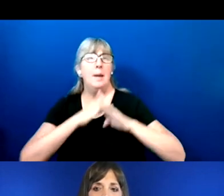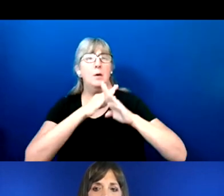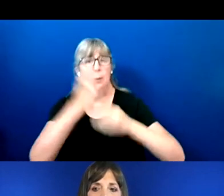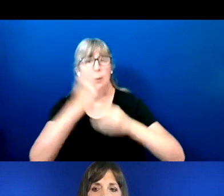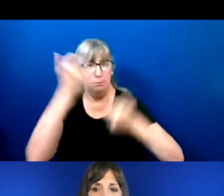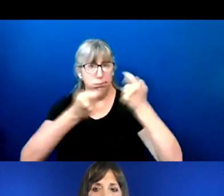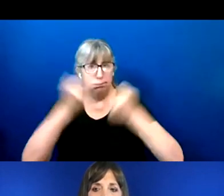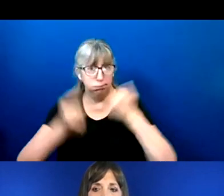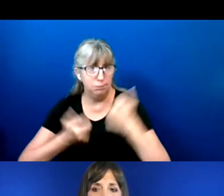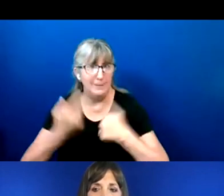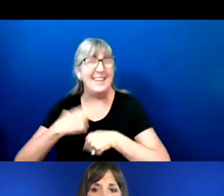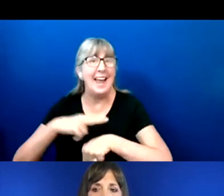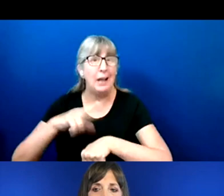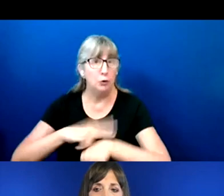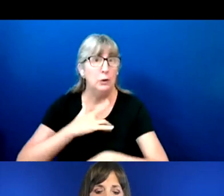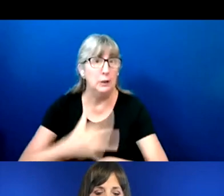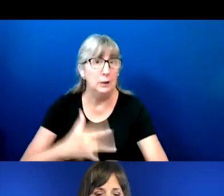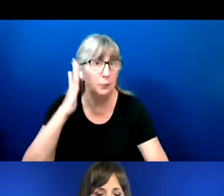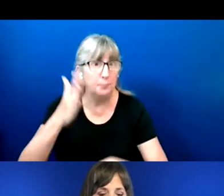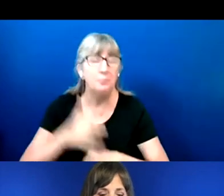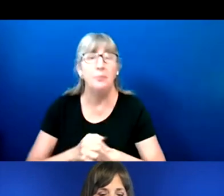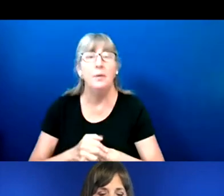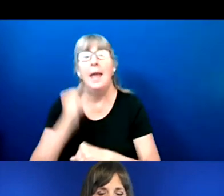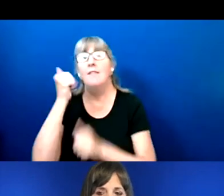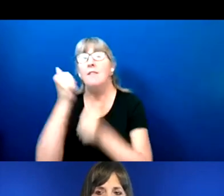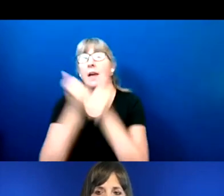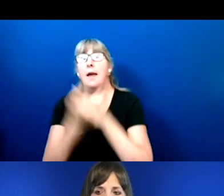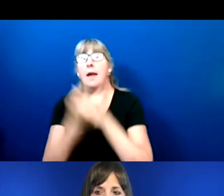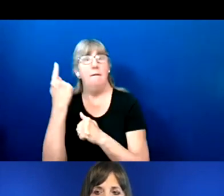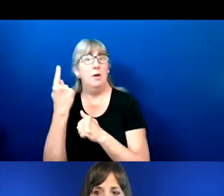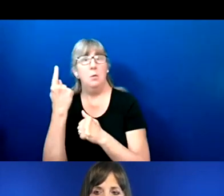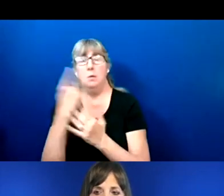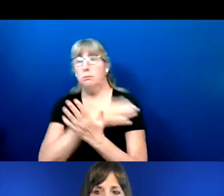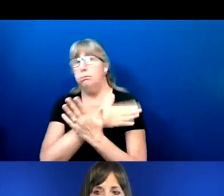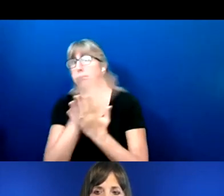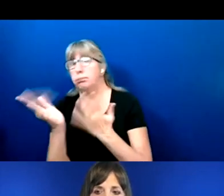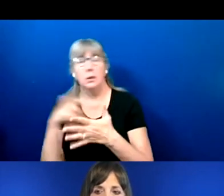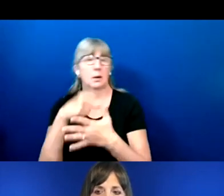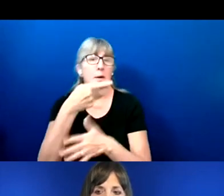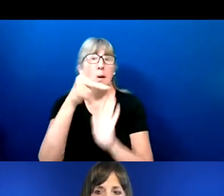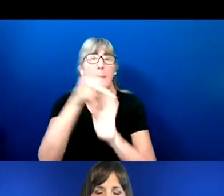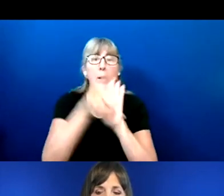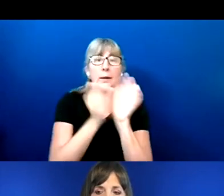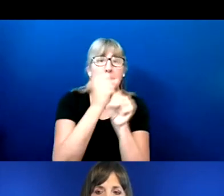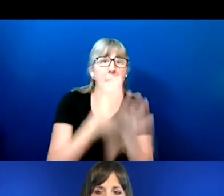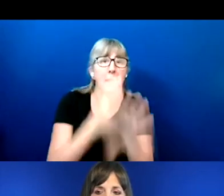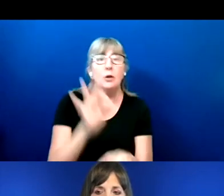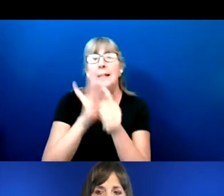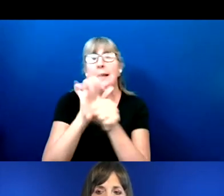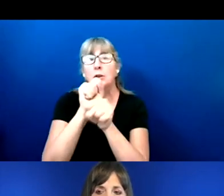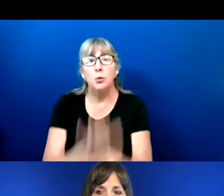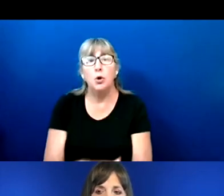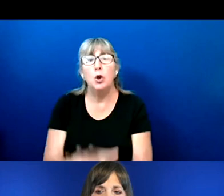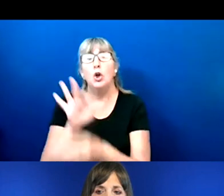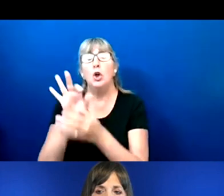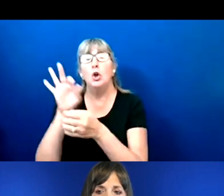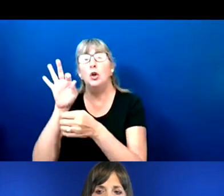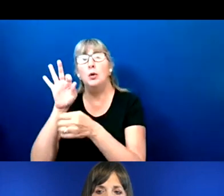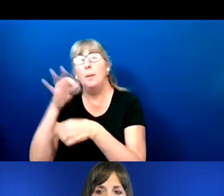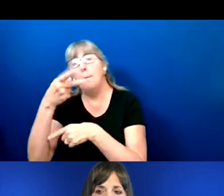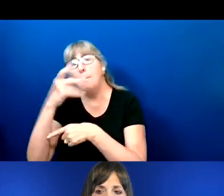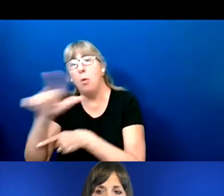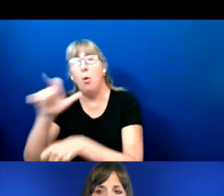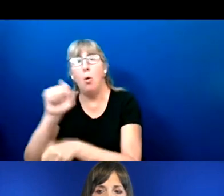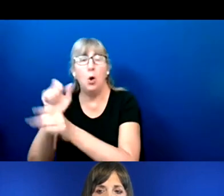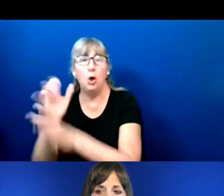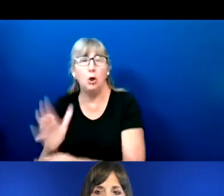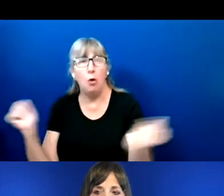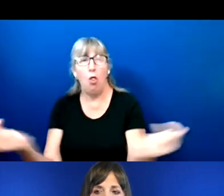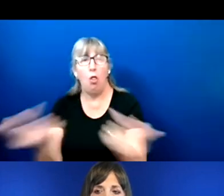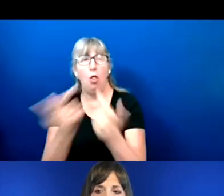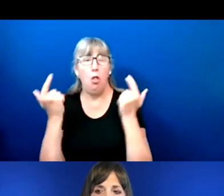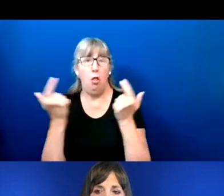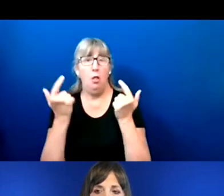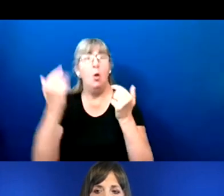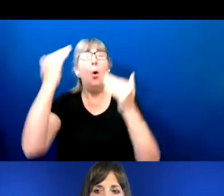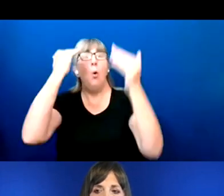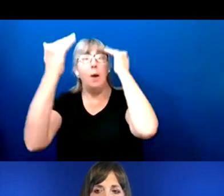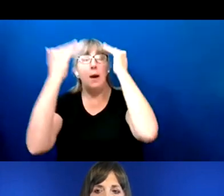So if everybody from policymakers, election workers, poll workers are aware of the requirements